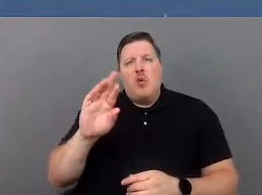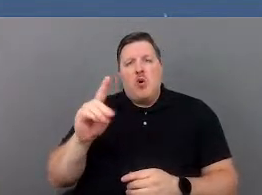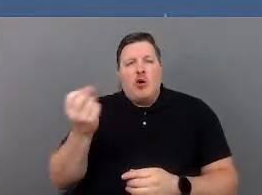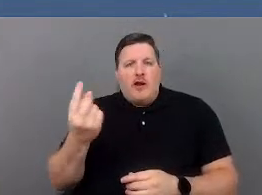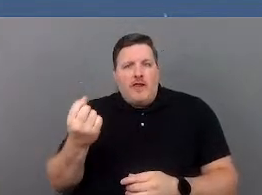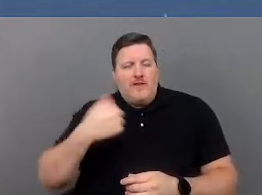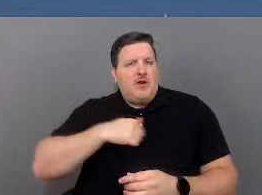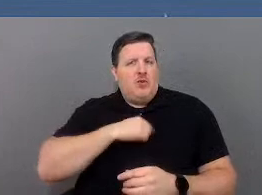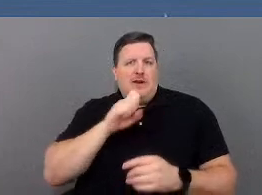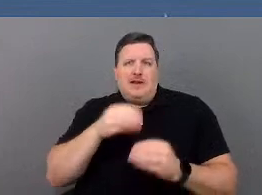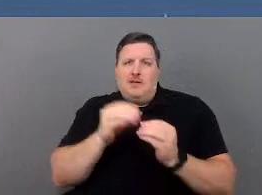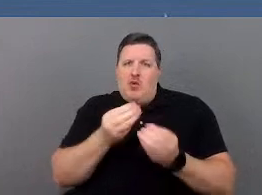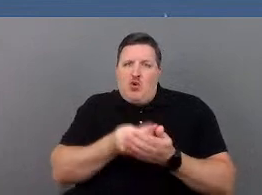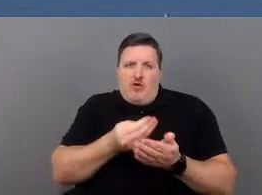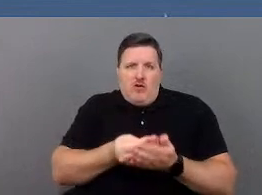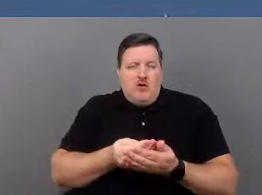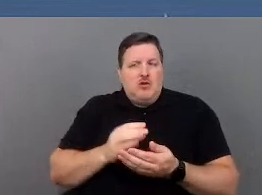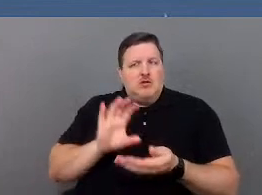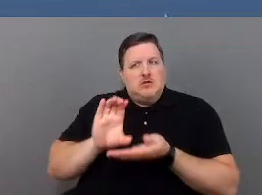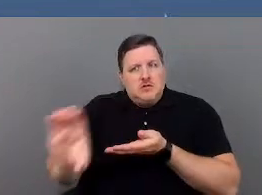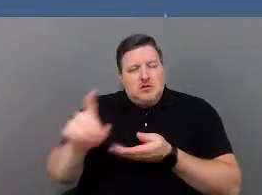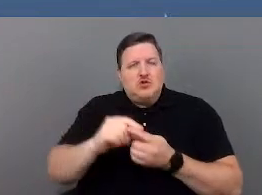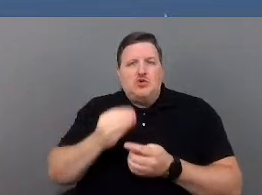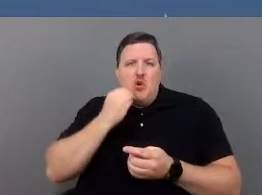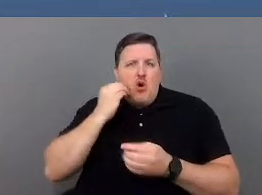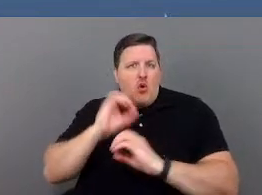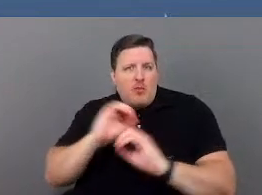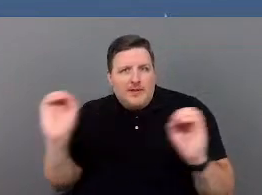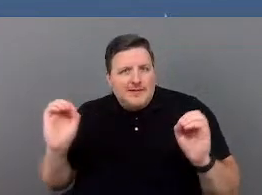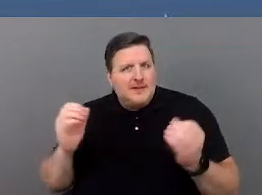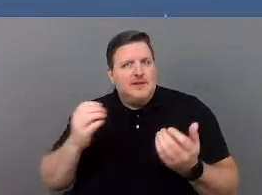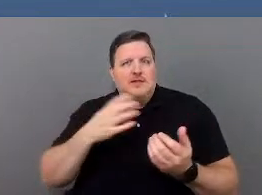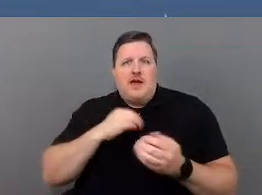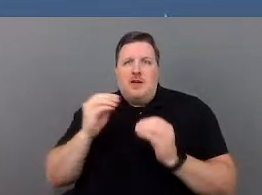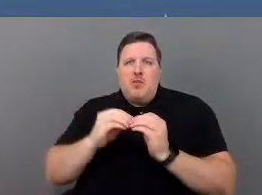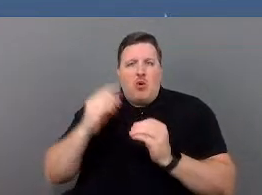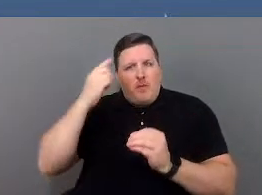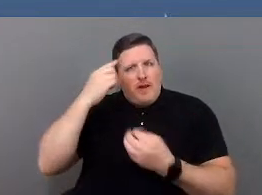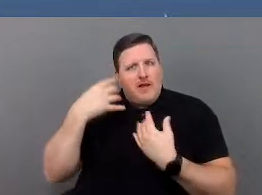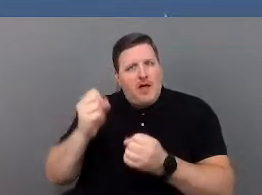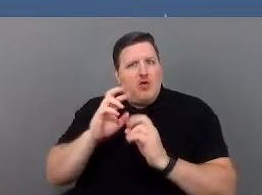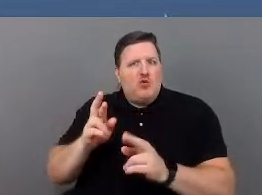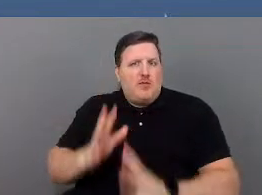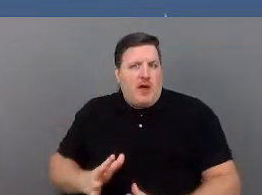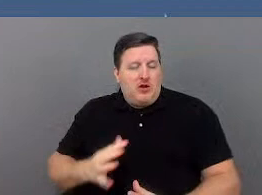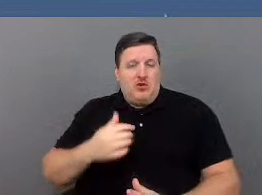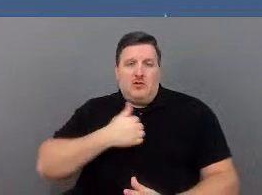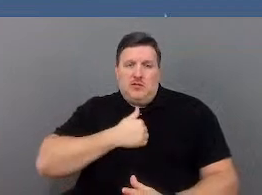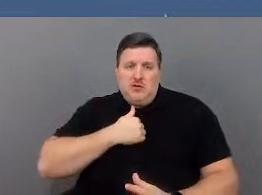AND OUTREACH AND MENTAL HEALTH RESPONDERS. WE NEED MORE FUNDING TO GO TOWARDS HOMELESSNESS PREVENTION AS A PERSON WHO LIVES WITH MENTAL ILLNESS AND HAS